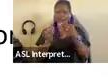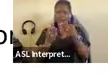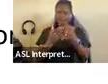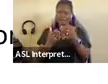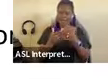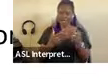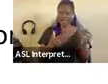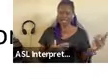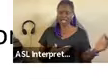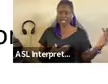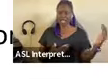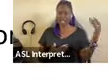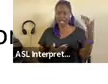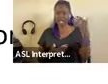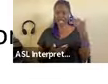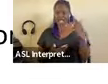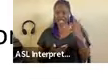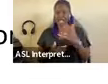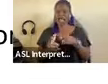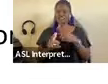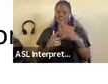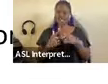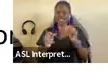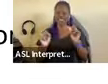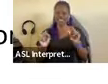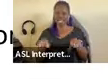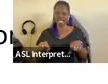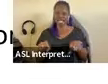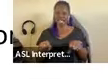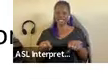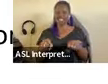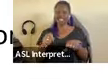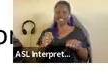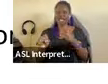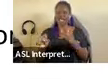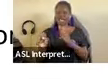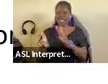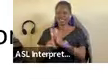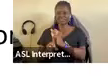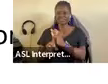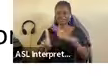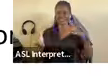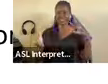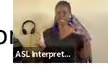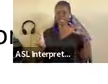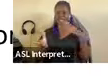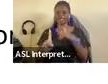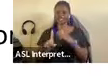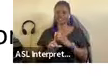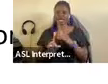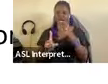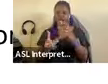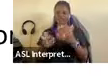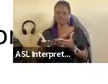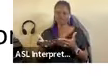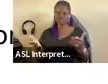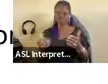government to expand our operations as resources come online. And so we have several